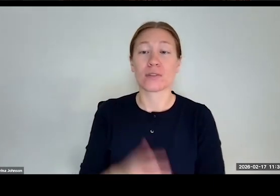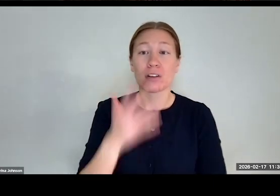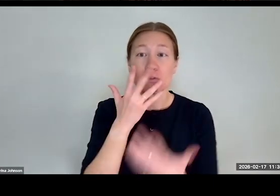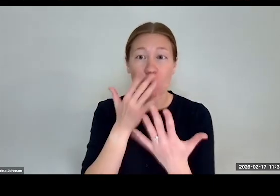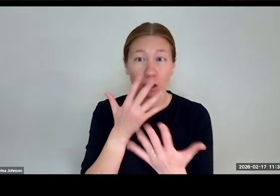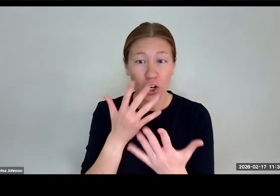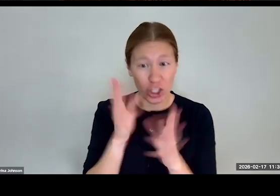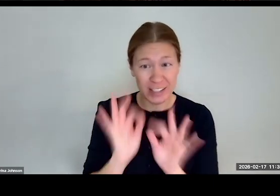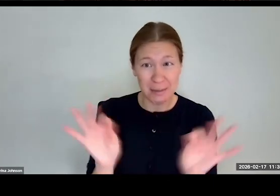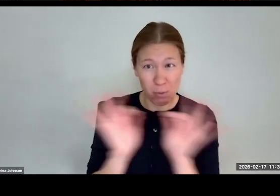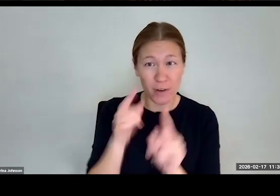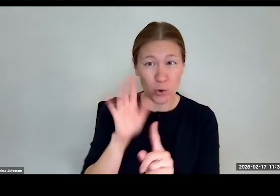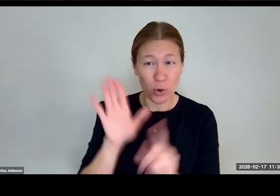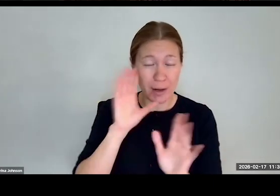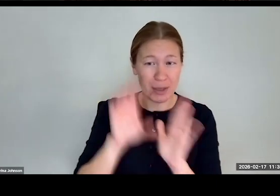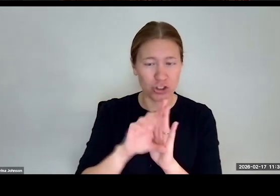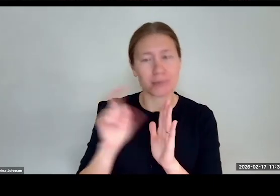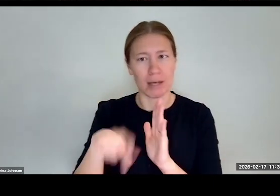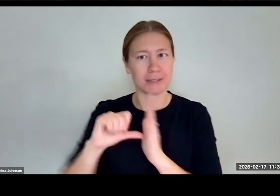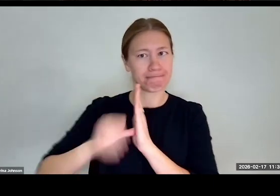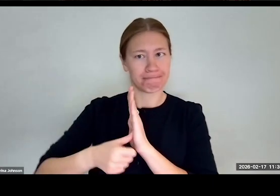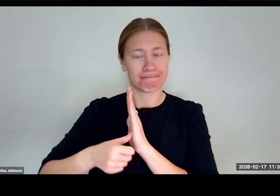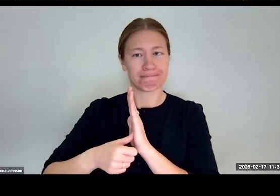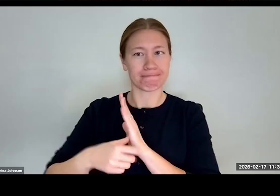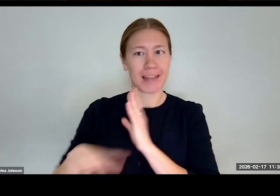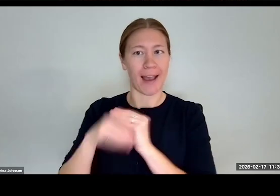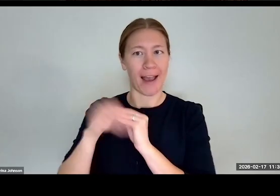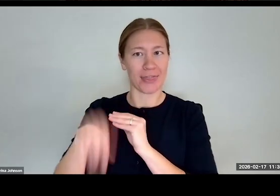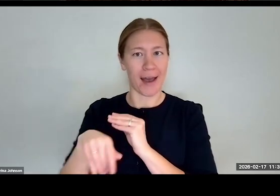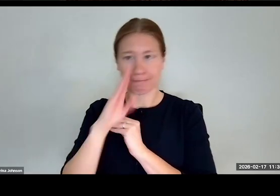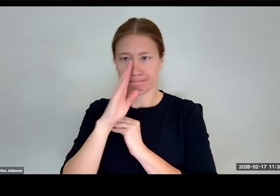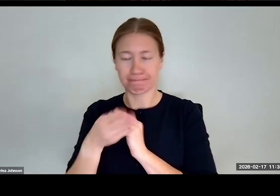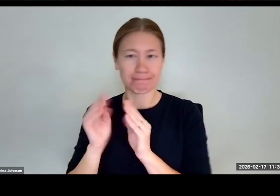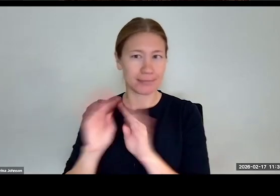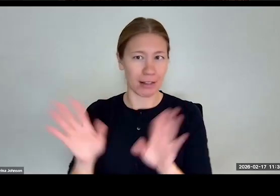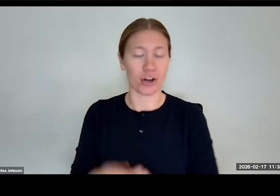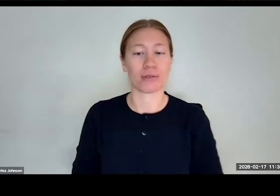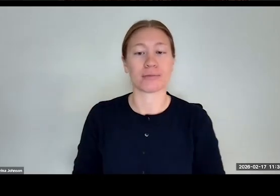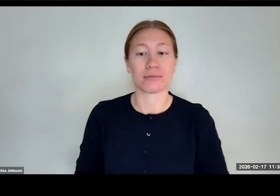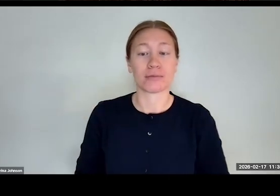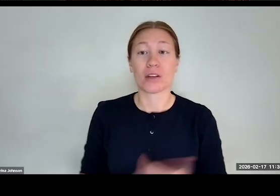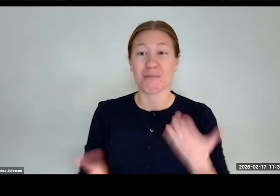because that can even for individuals that may not have color as a a visual reference point.